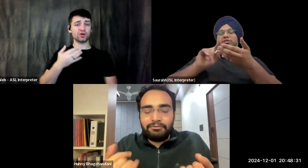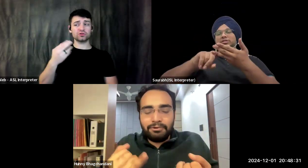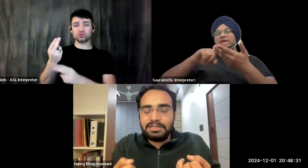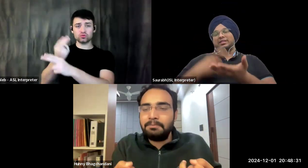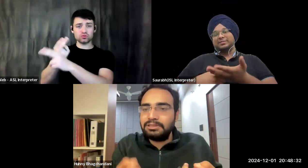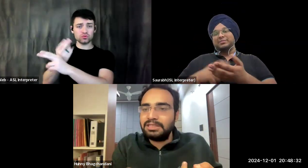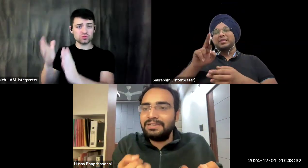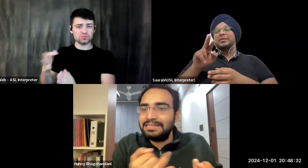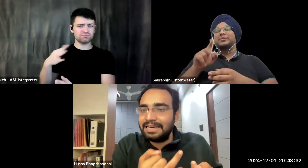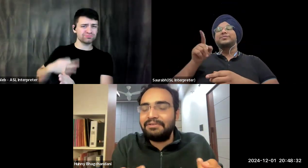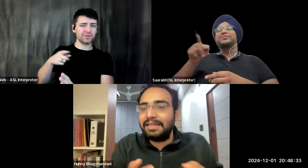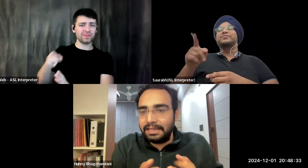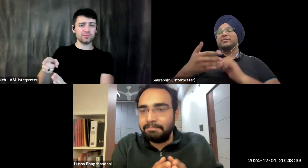And so that's why we are providing full support, service and everything